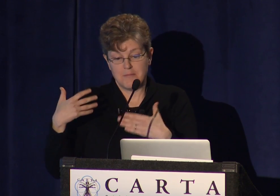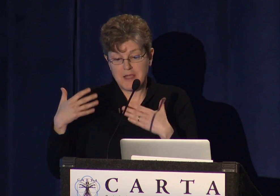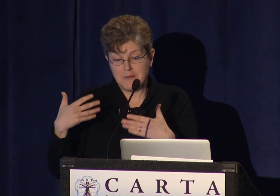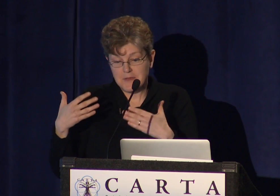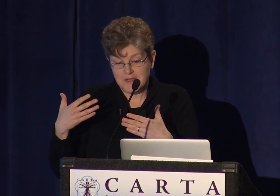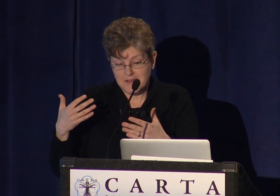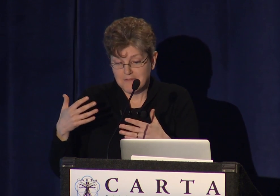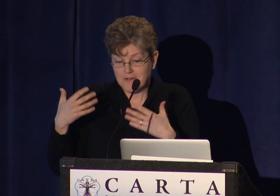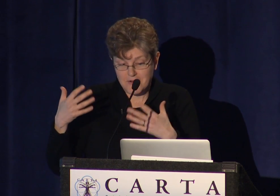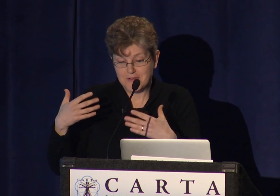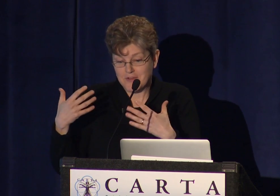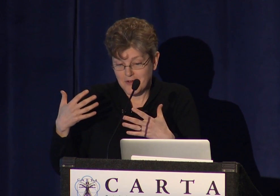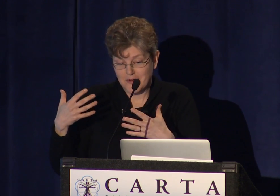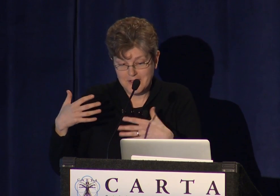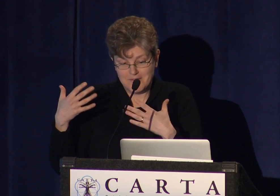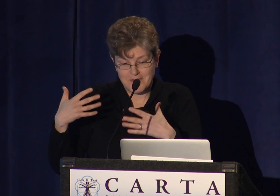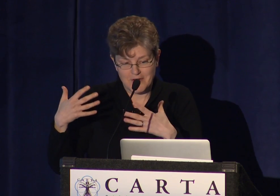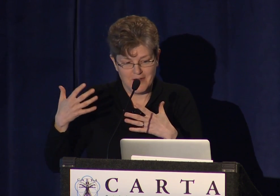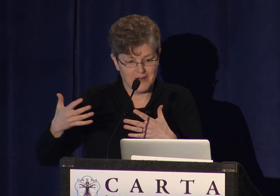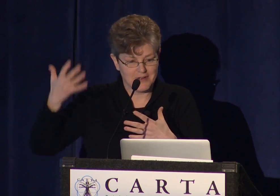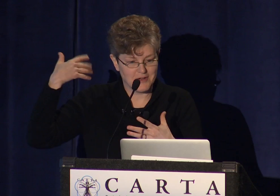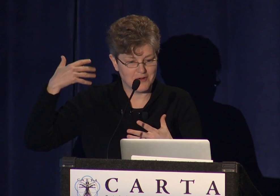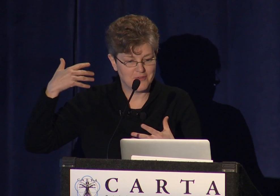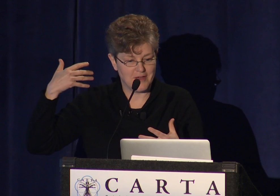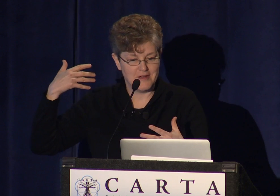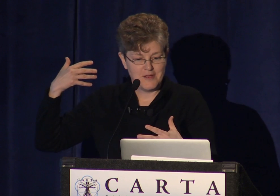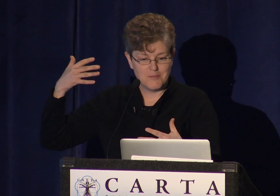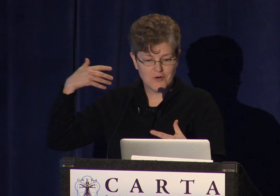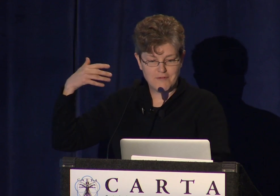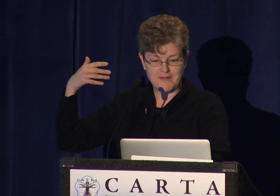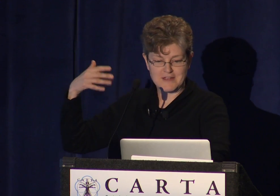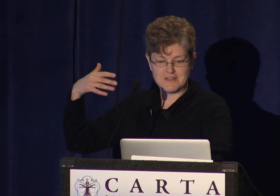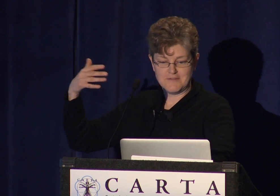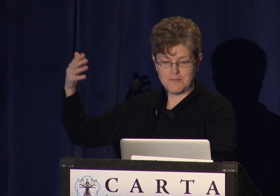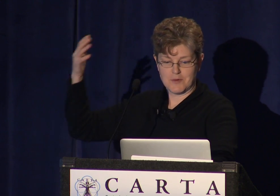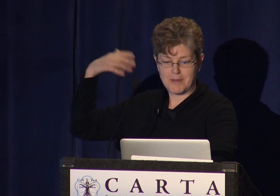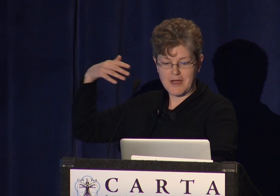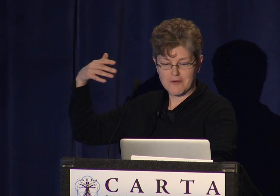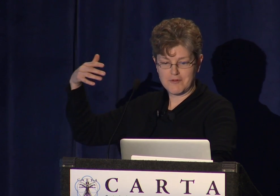and it may be very slowly and very long ago that more effective and more powerful